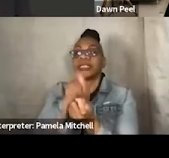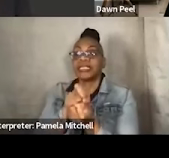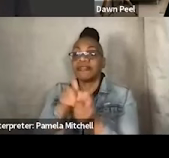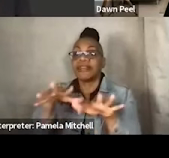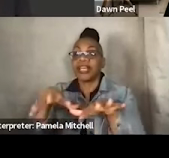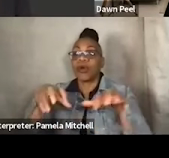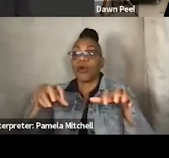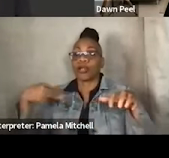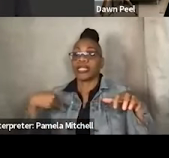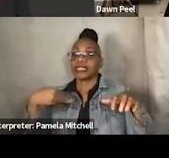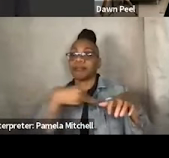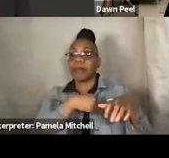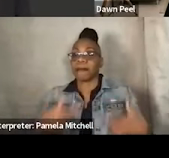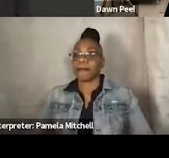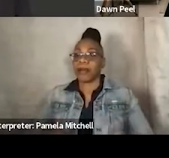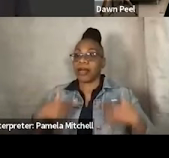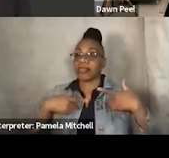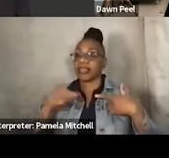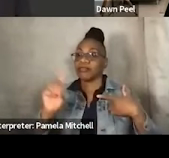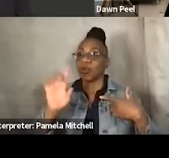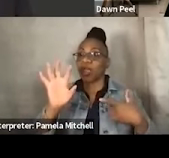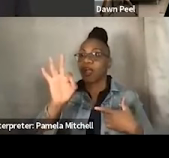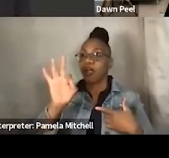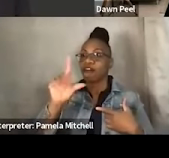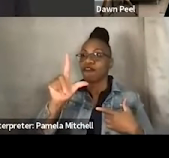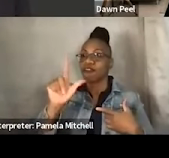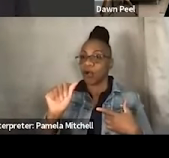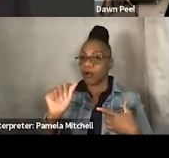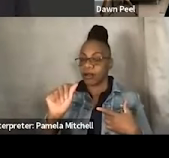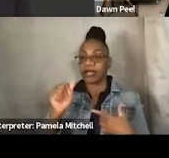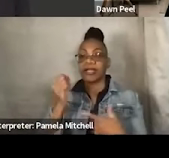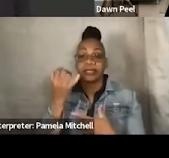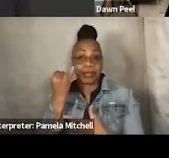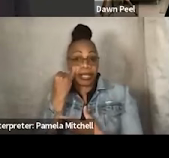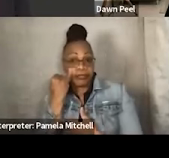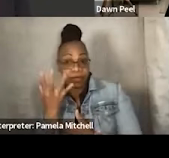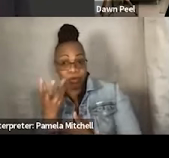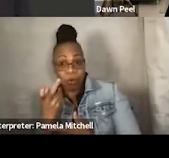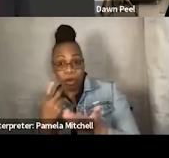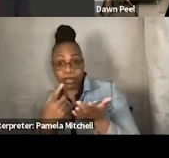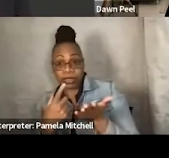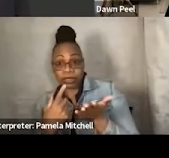so if you wanna speak to that area specifically, if you know, if not, maybe just some general tips